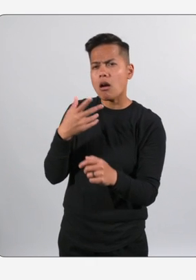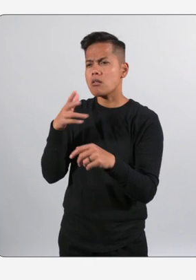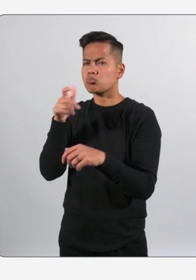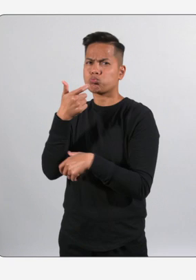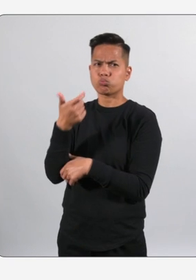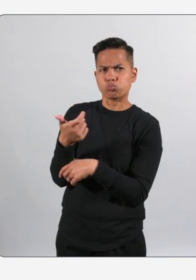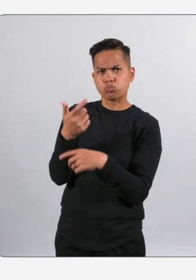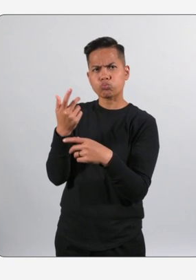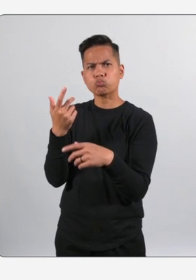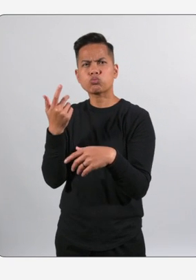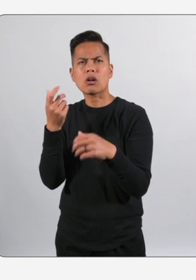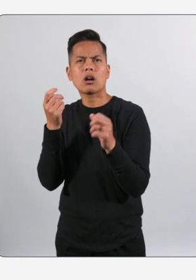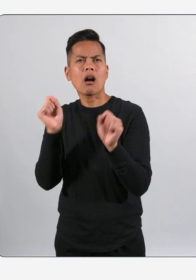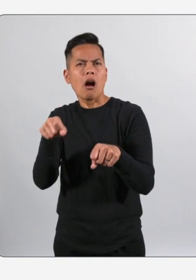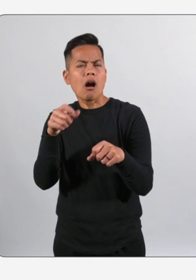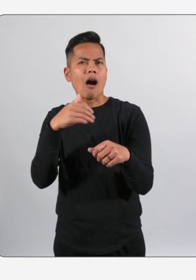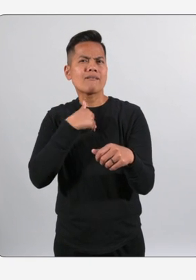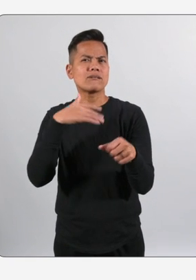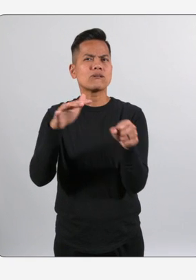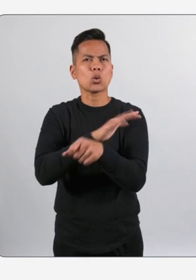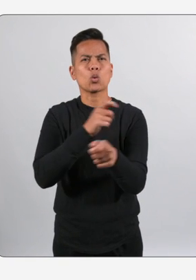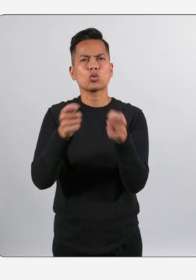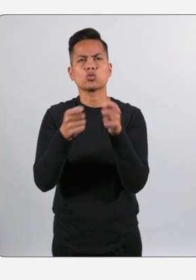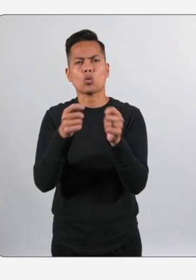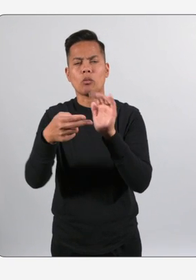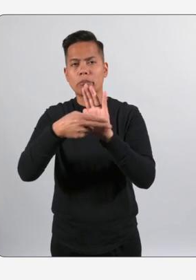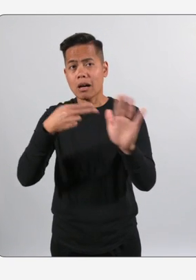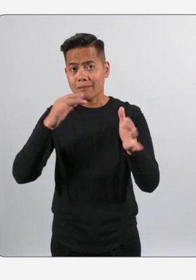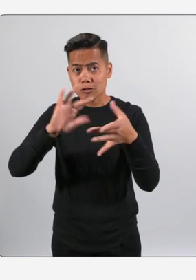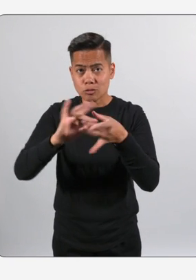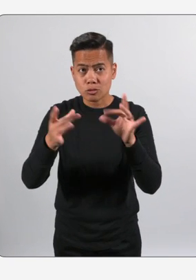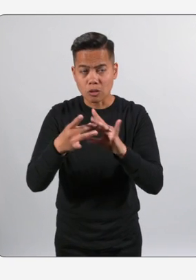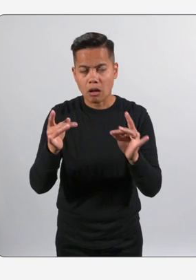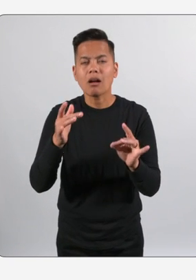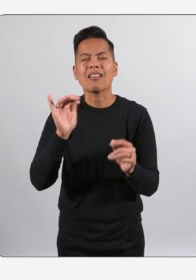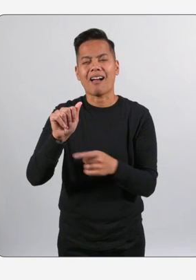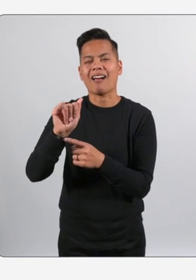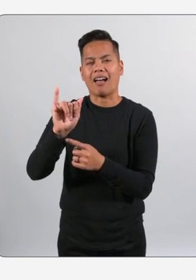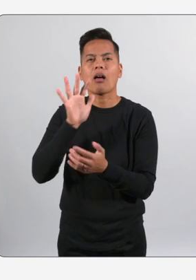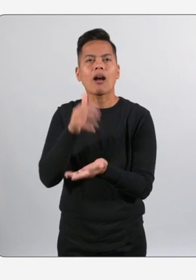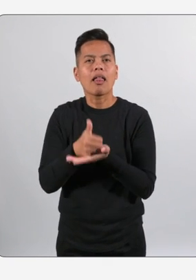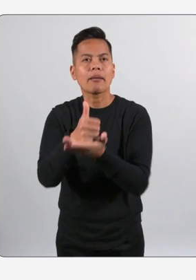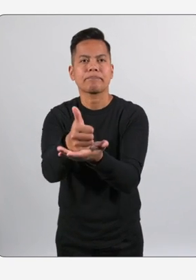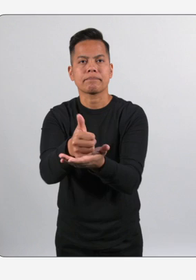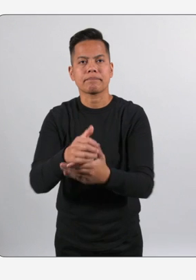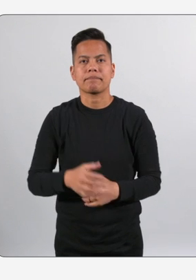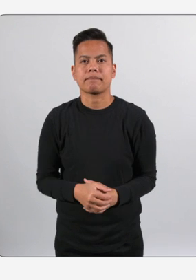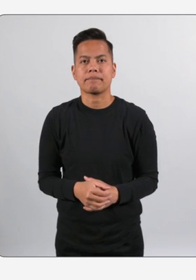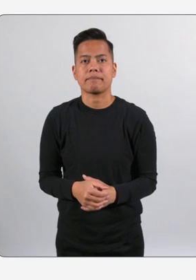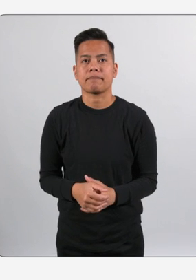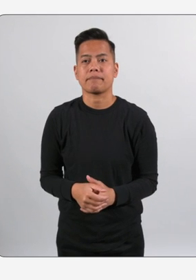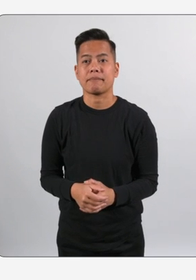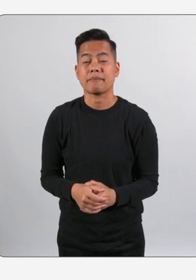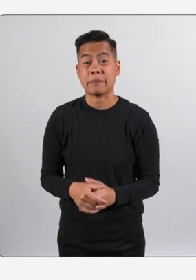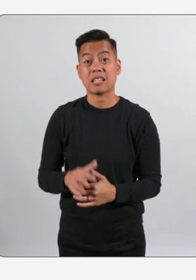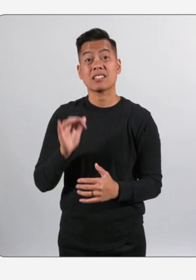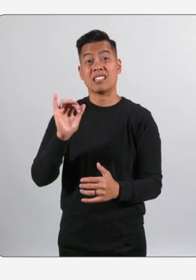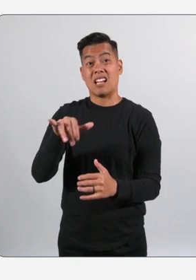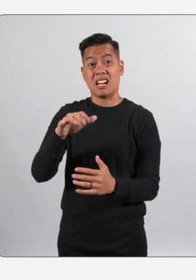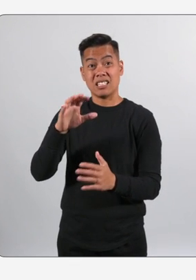brand story, and Google AI helps to bring it to life. We think that this image generation capability will help you multiply your creativity,